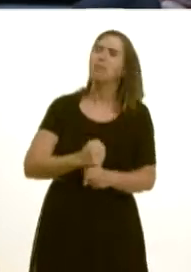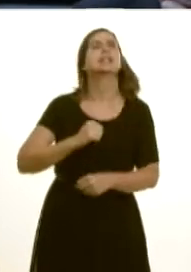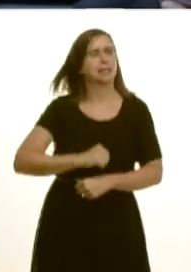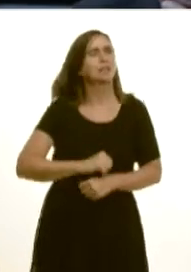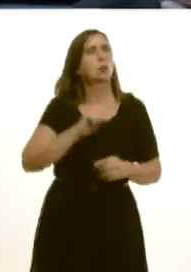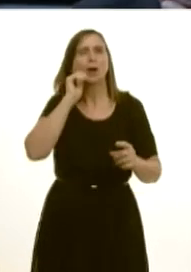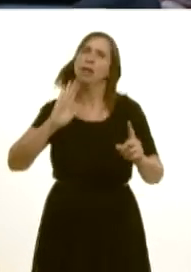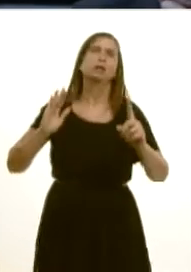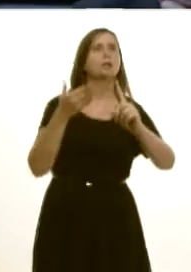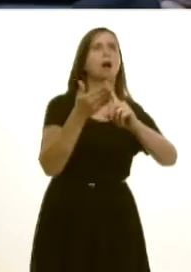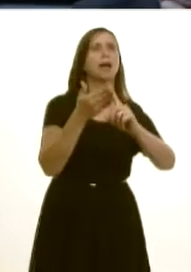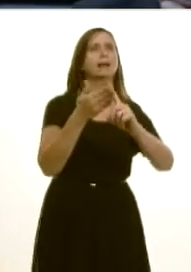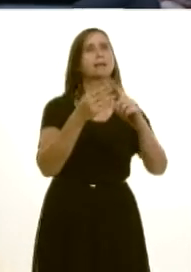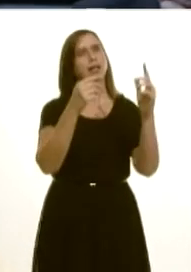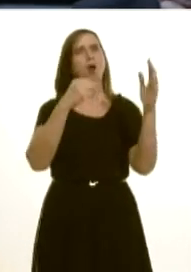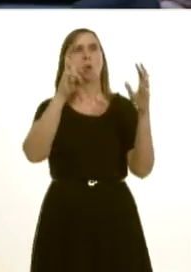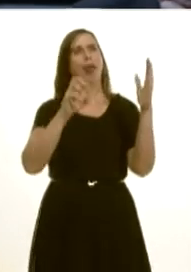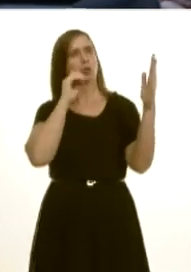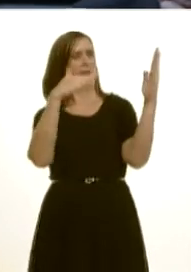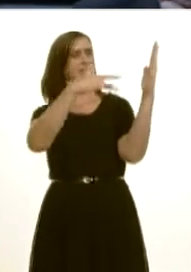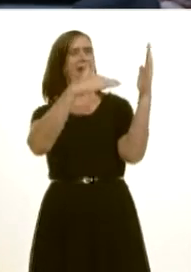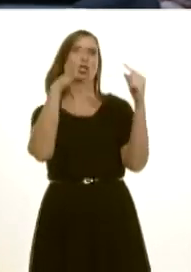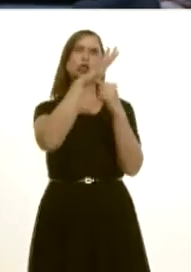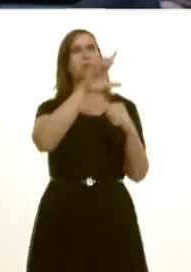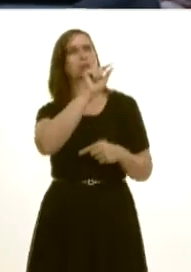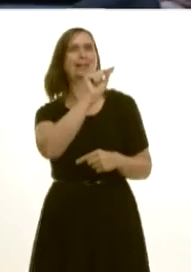that target in this Chamber. From what I can see from your Minister for education’s papers,